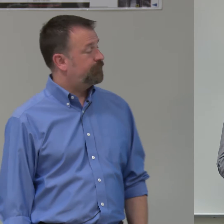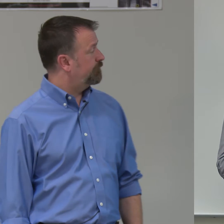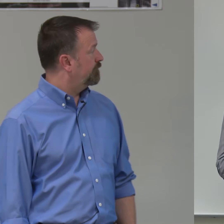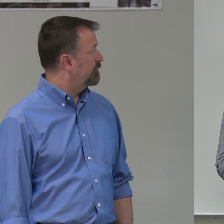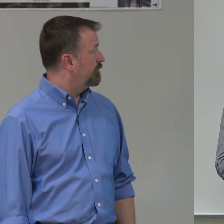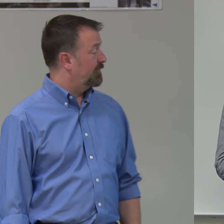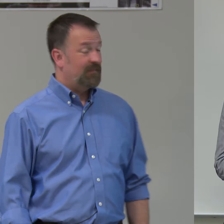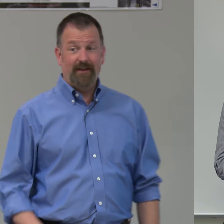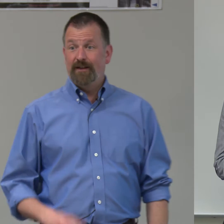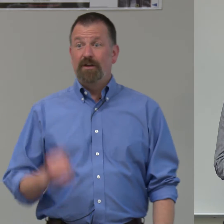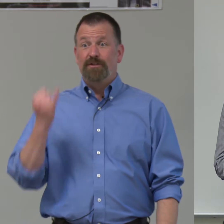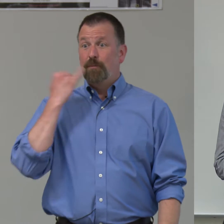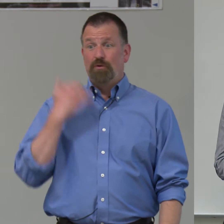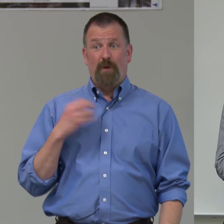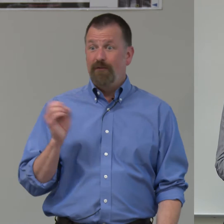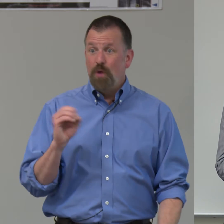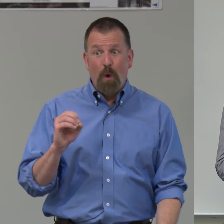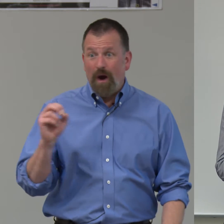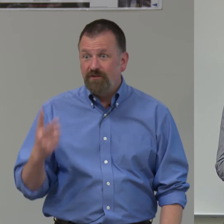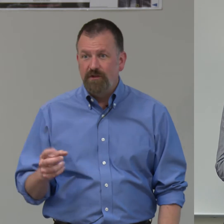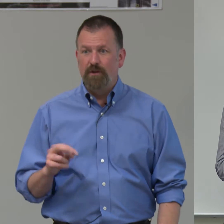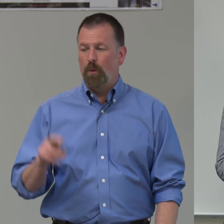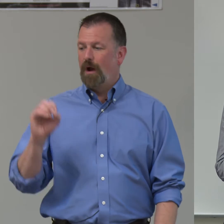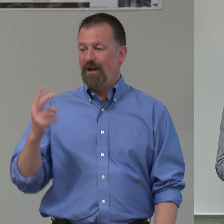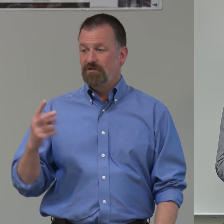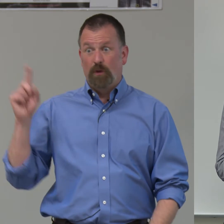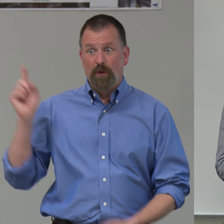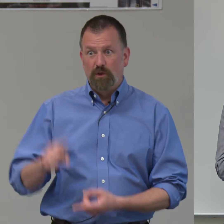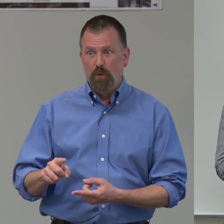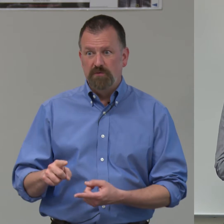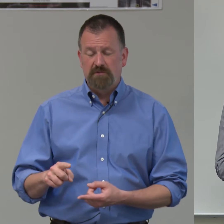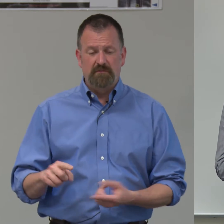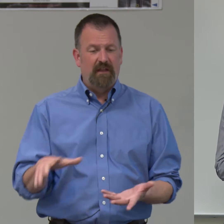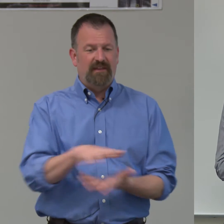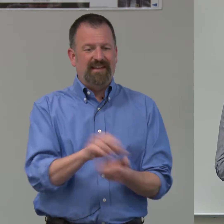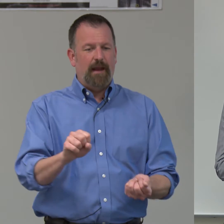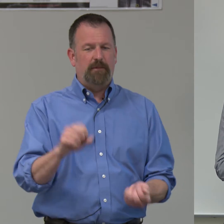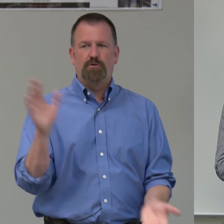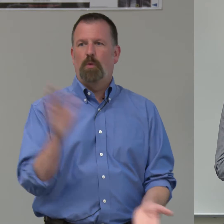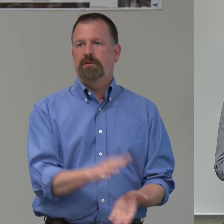so without oxygen or with lower levels of oxygen, there's less damage,